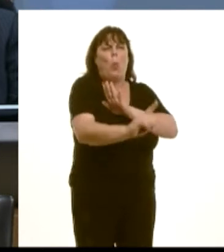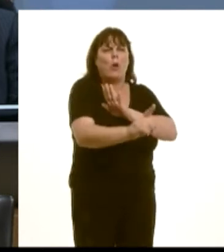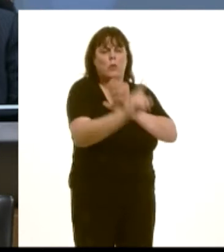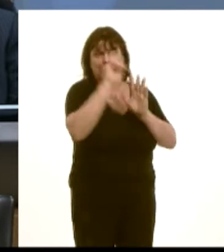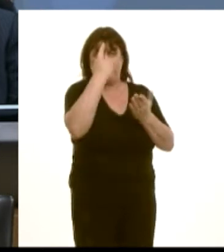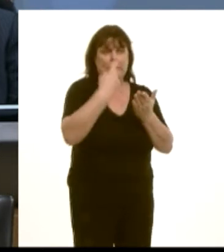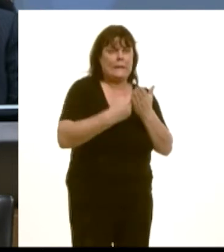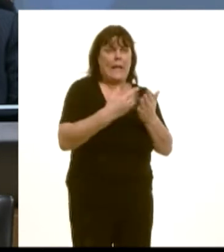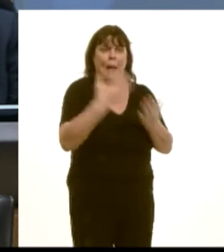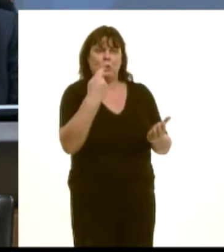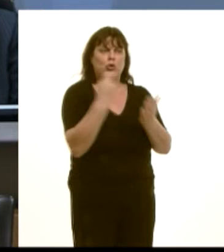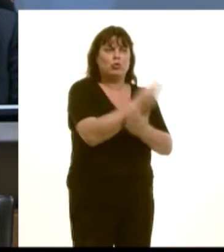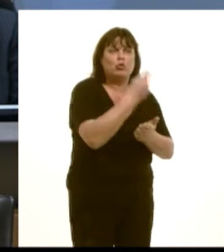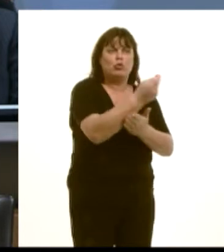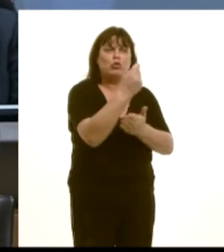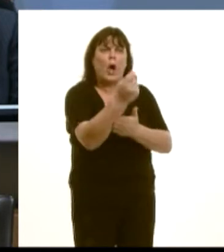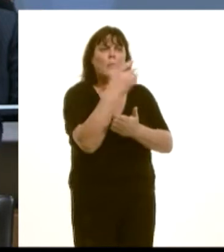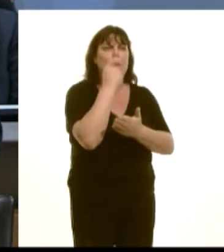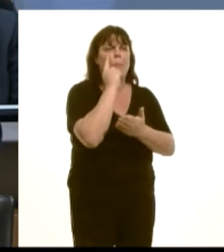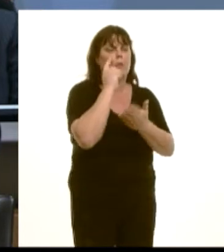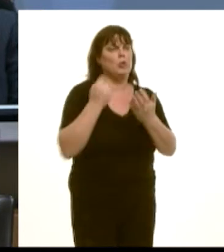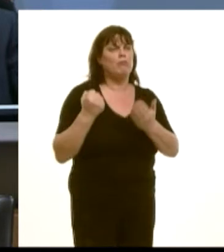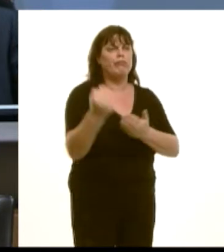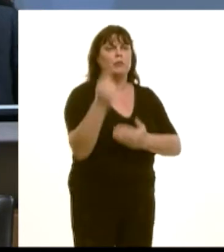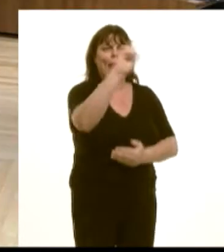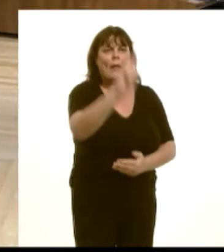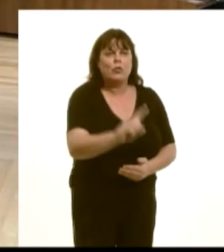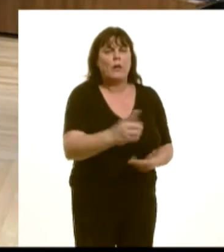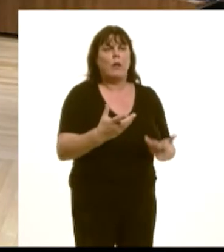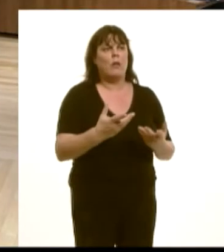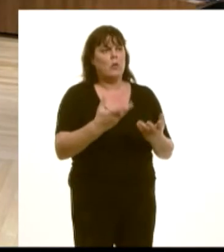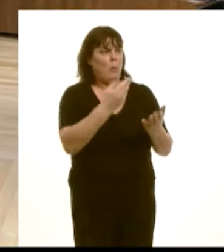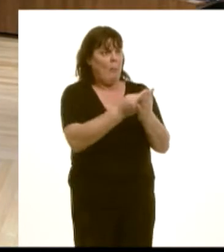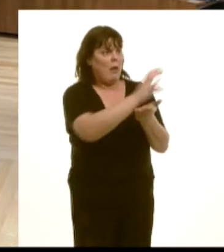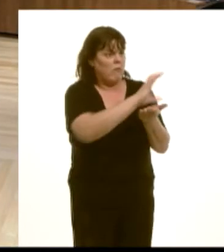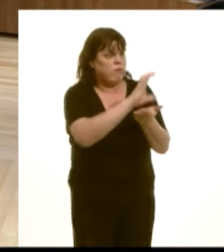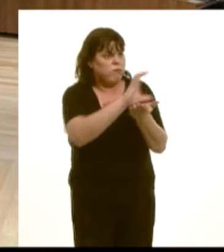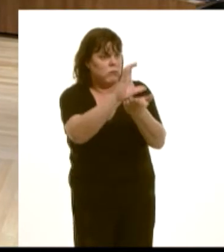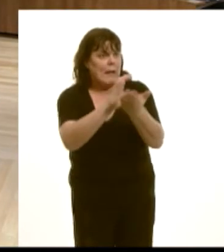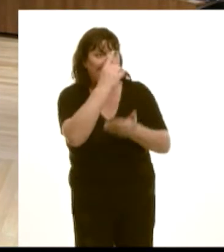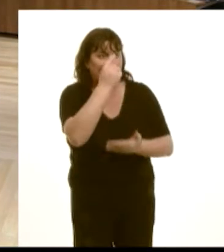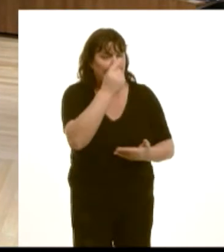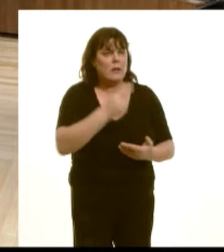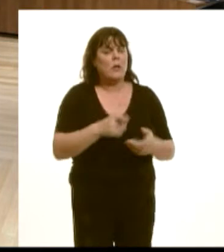have to be levied on the metro system to pay back the finance? Is the income derived from